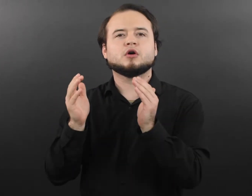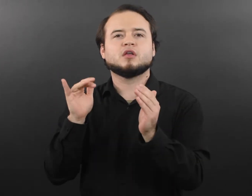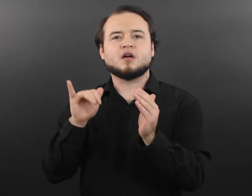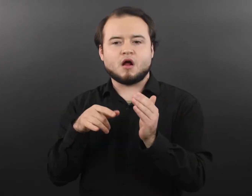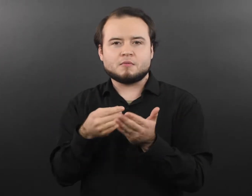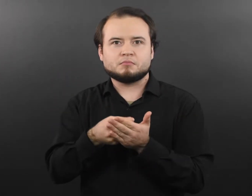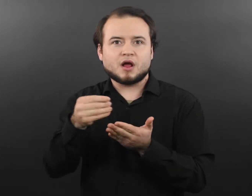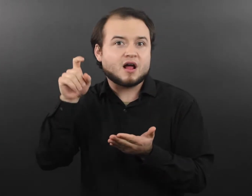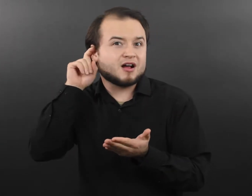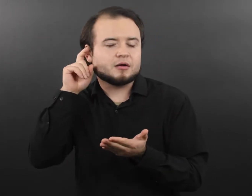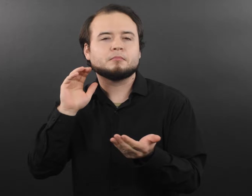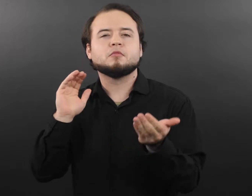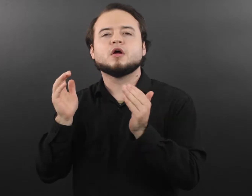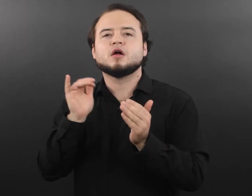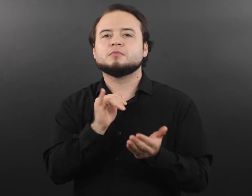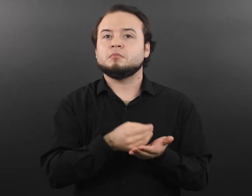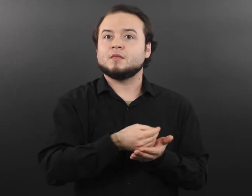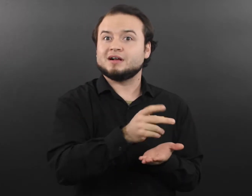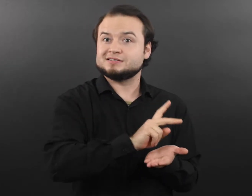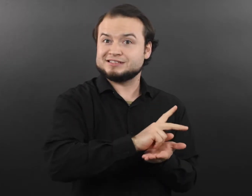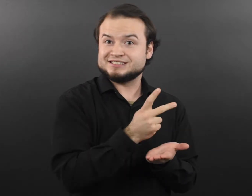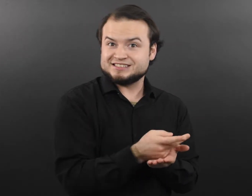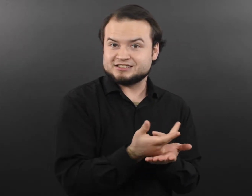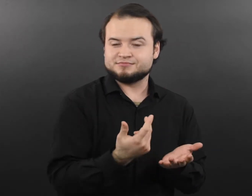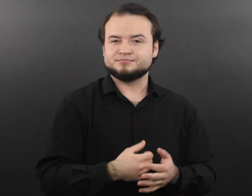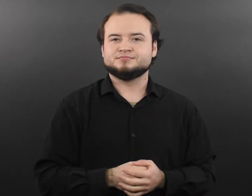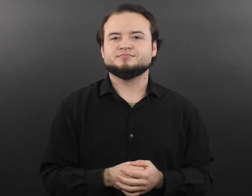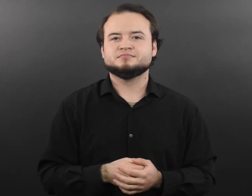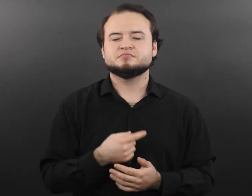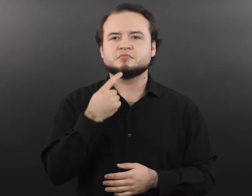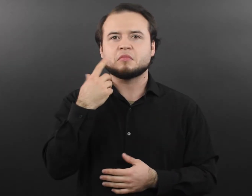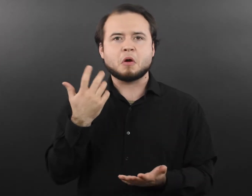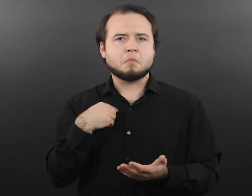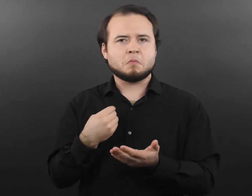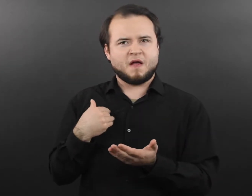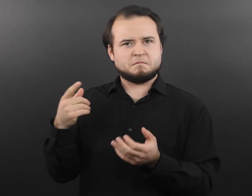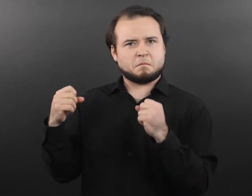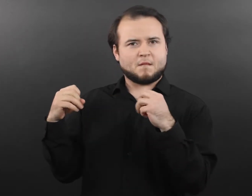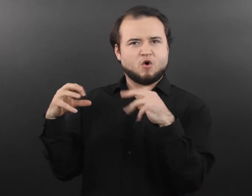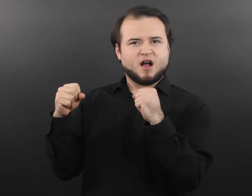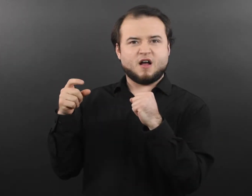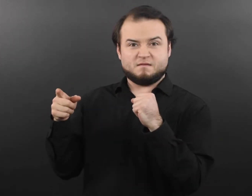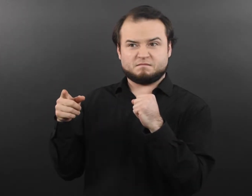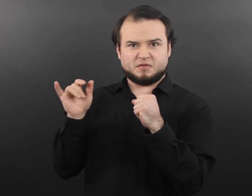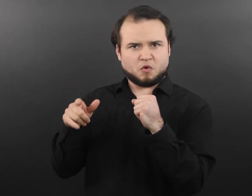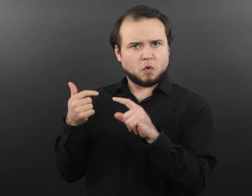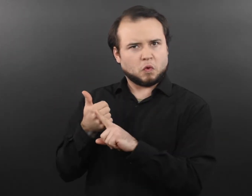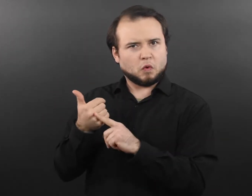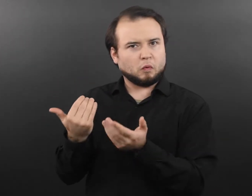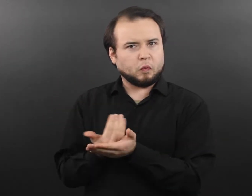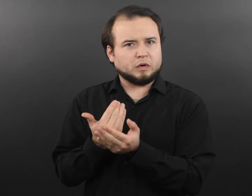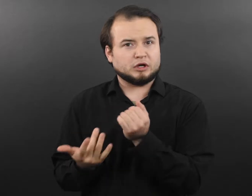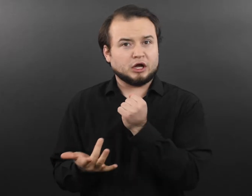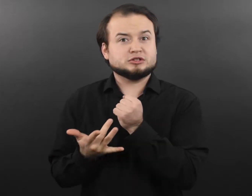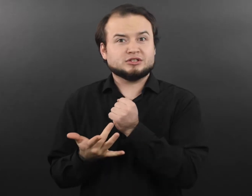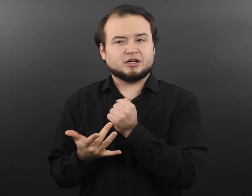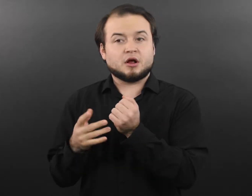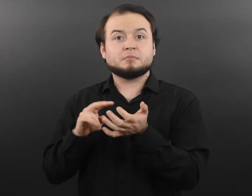both technologies to purchases for her kitchen. “I’II have a microwave that’s a newer technology,